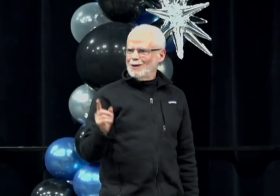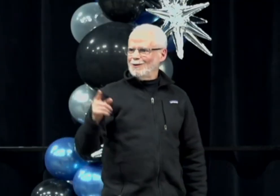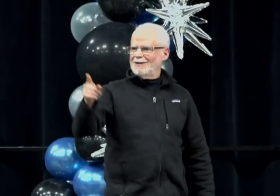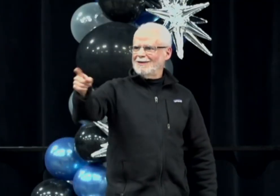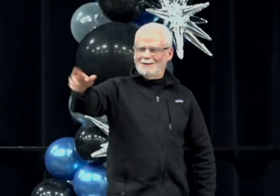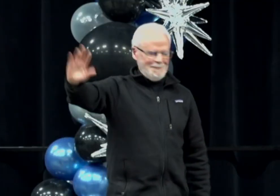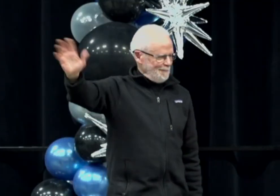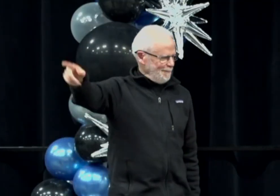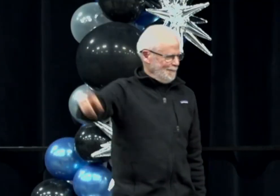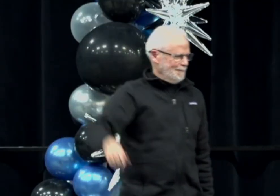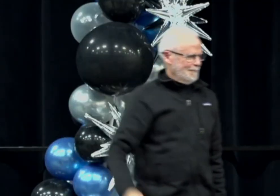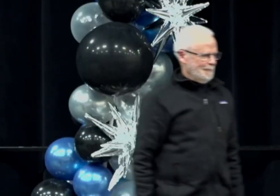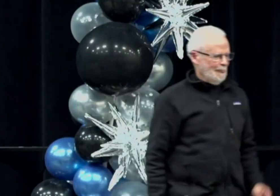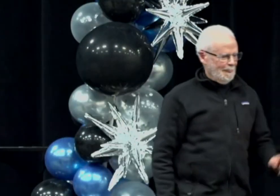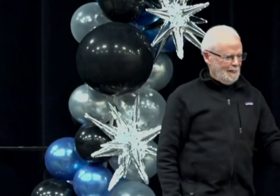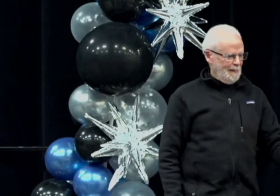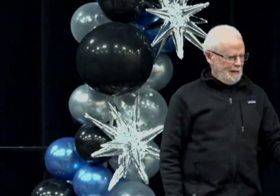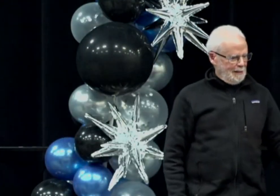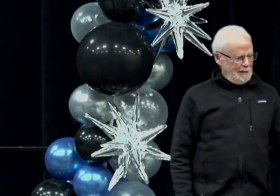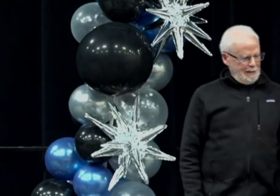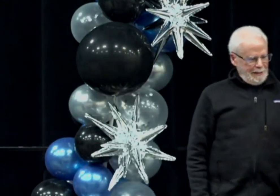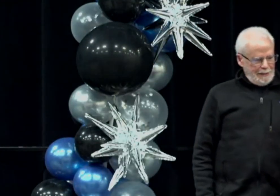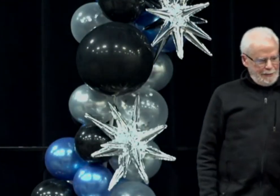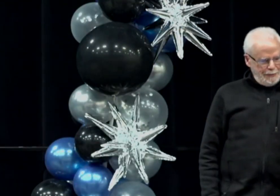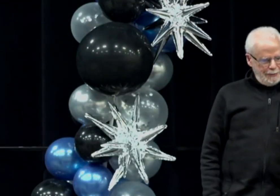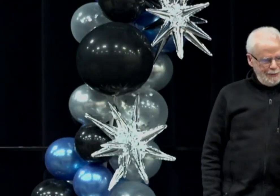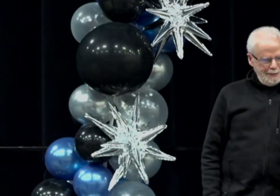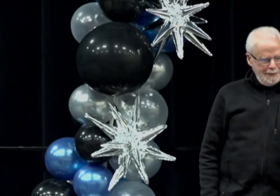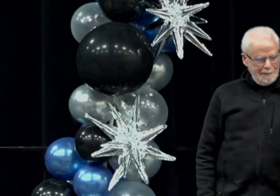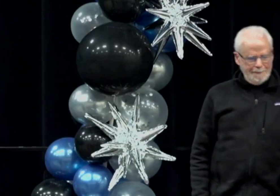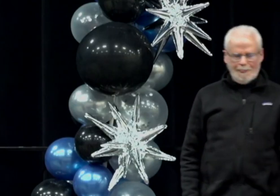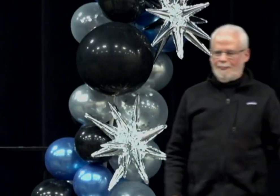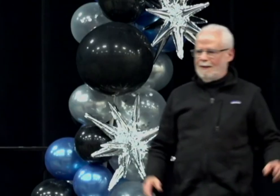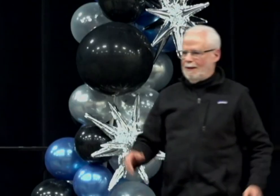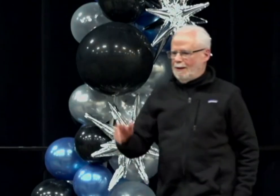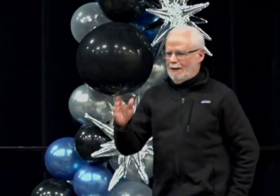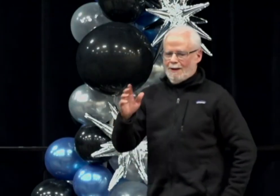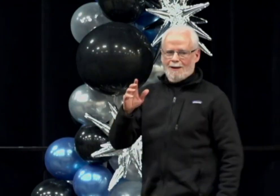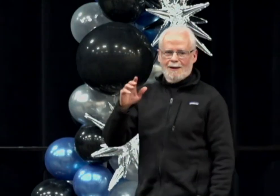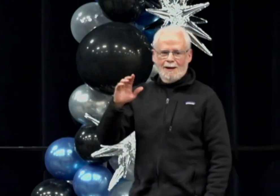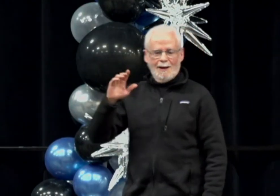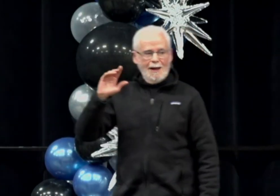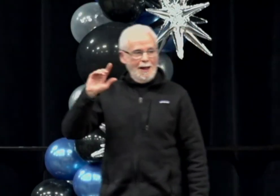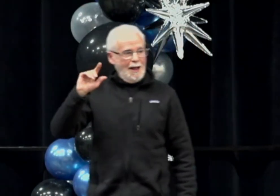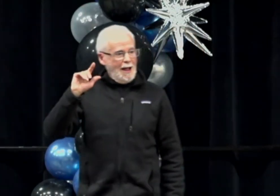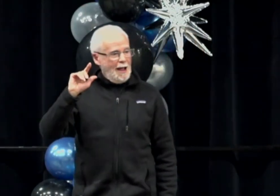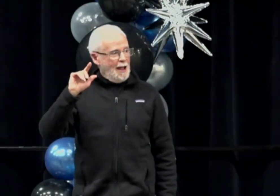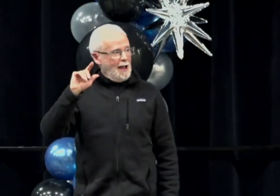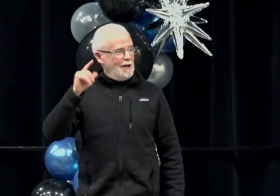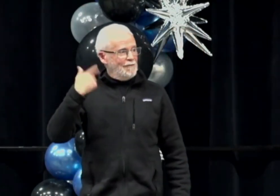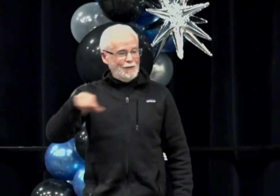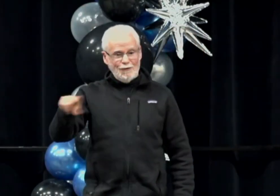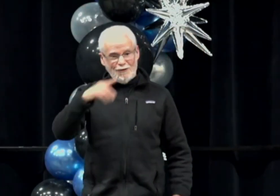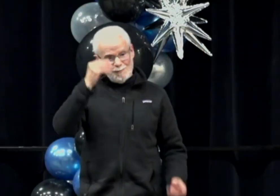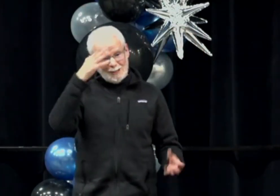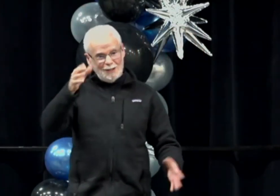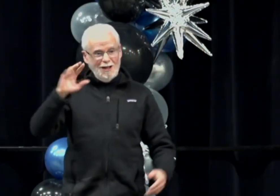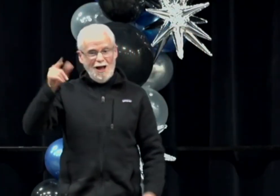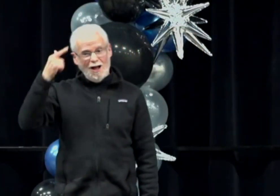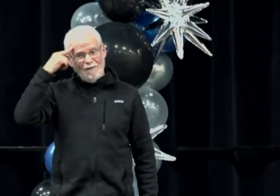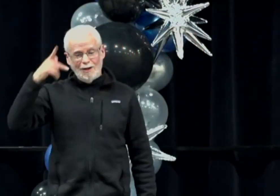That had helped to break the tie. Congratulations to Jerry. Where is he? There he is, hey Jerry.